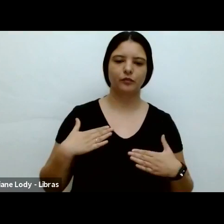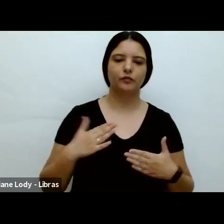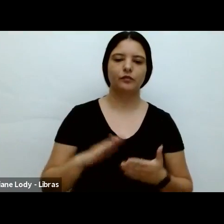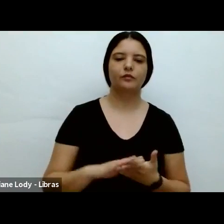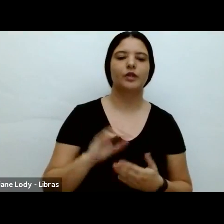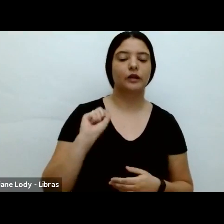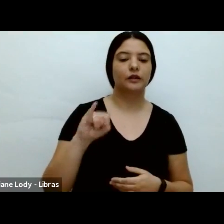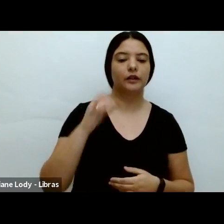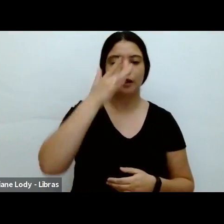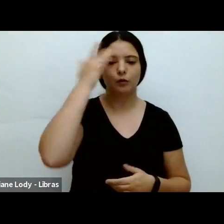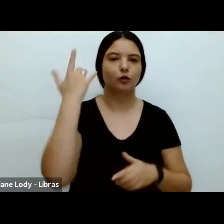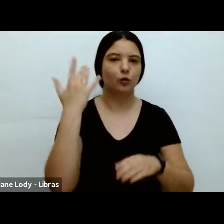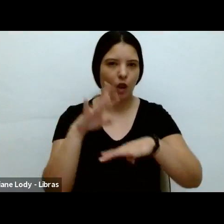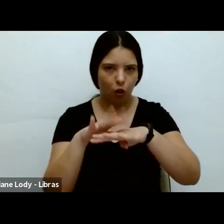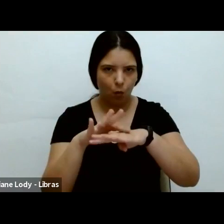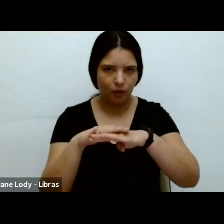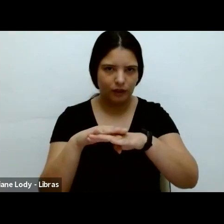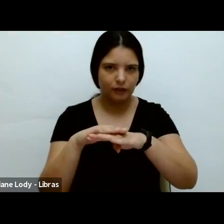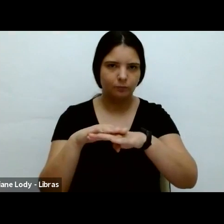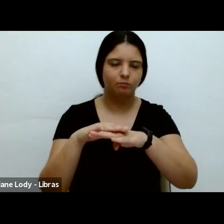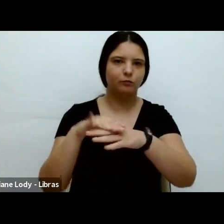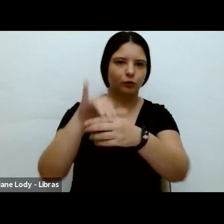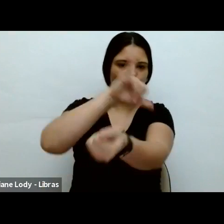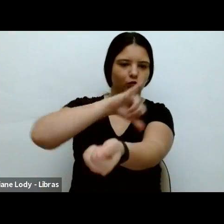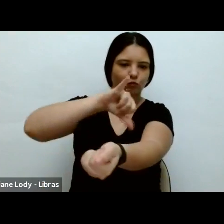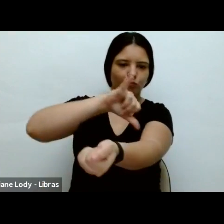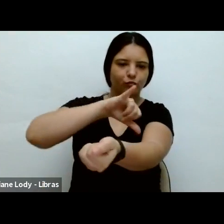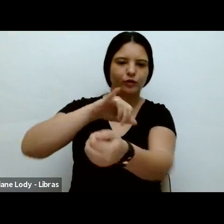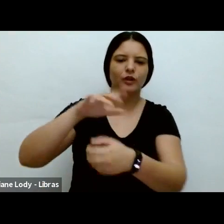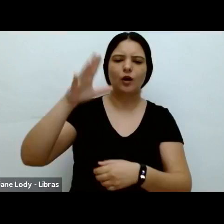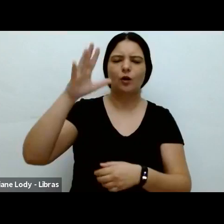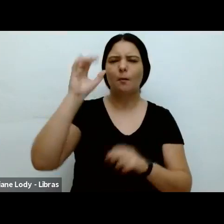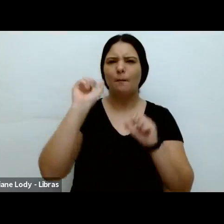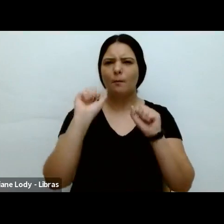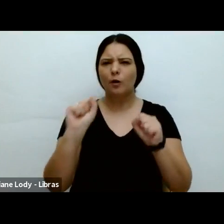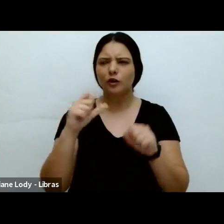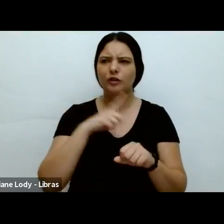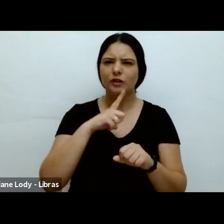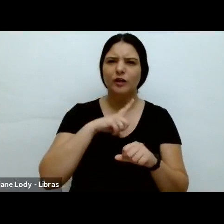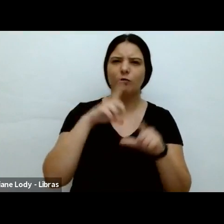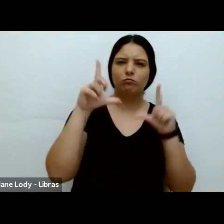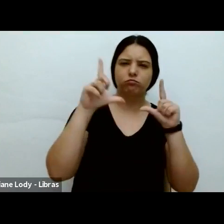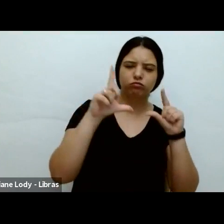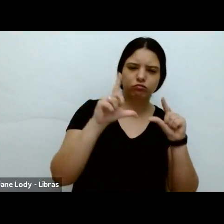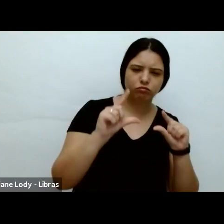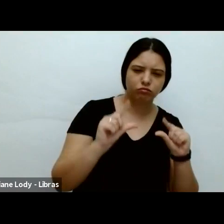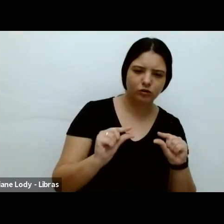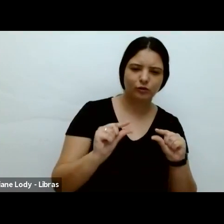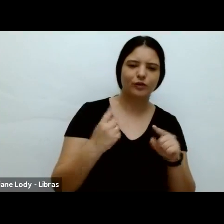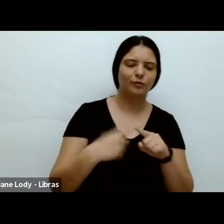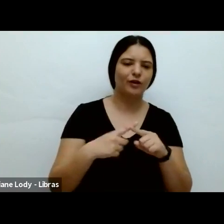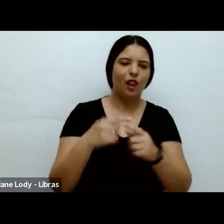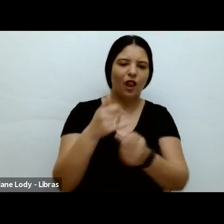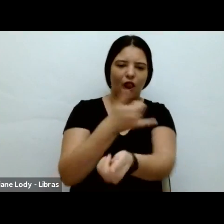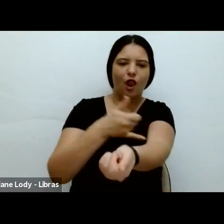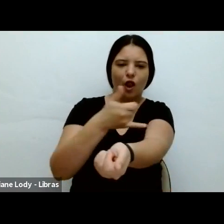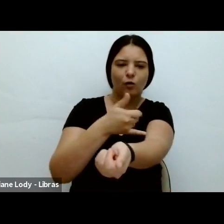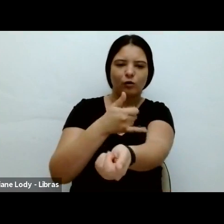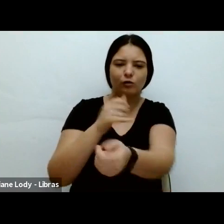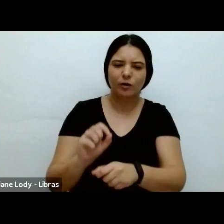and when it reduces the college. during the blog during the blood broker during the blood broke college through living in the blood and through living in the blood through living in the blood. And it is very greedy And it is very critical for